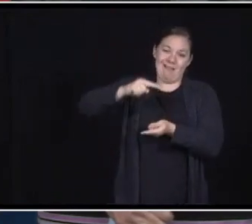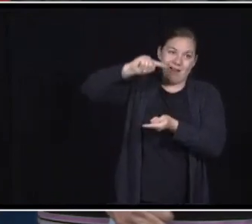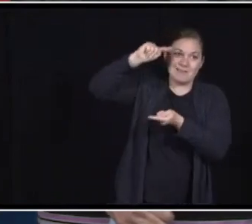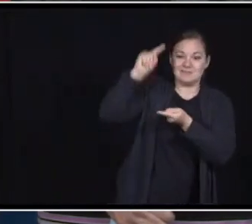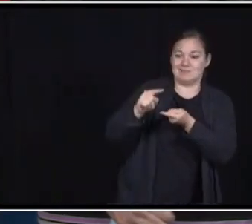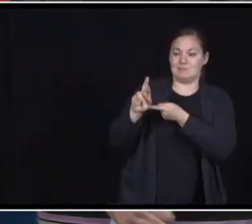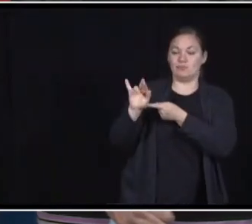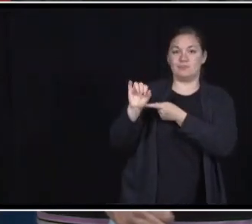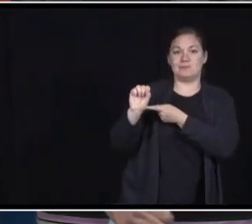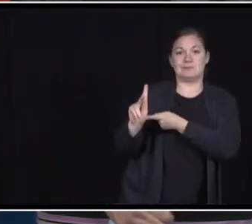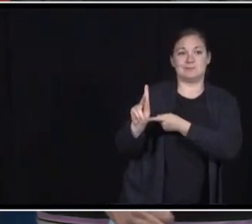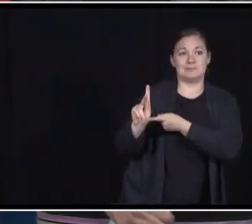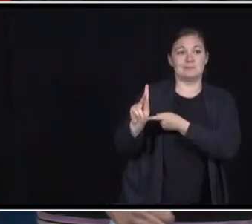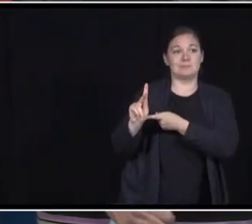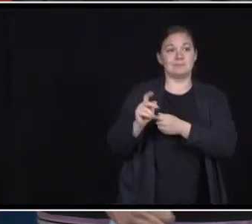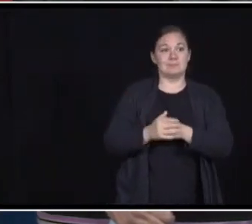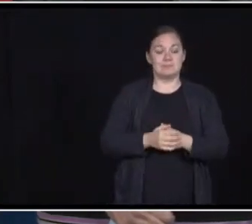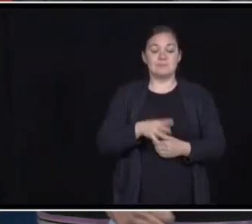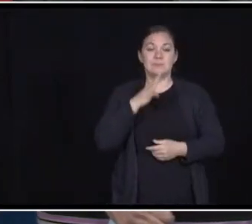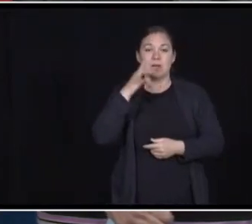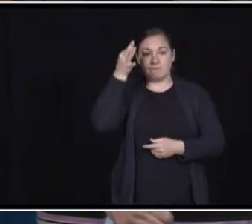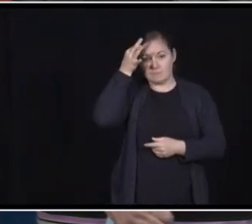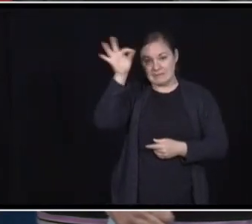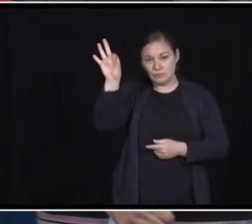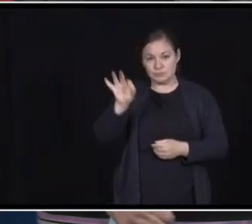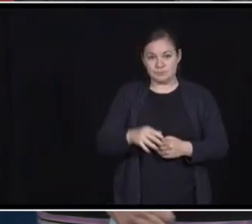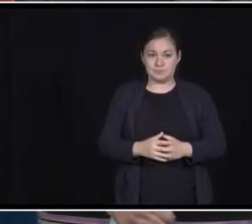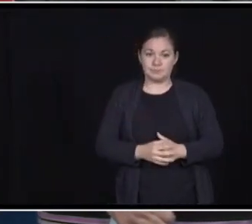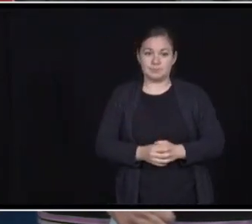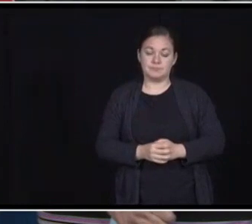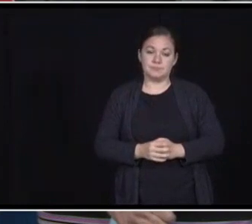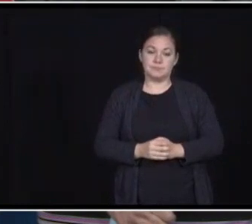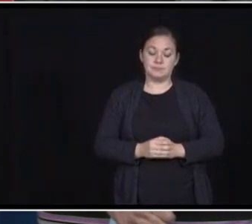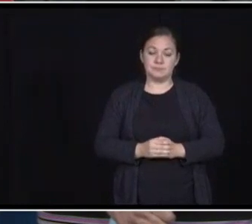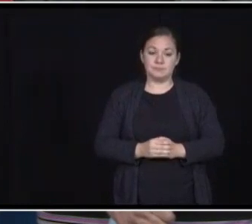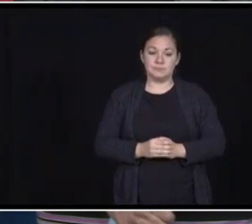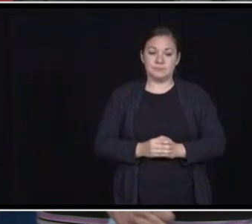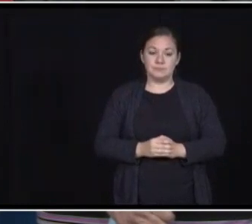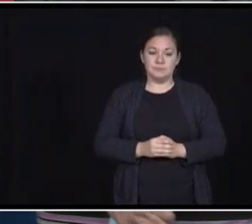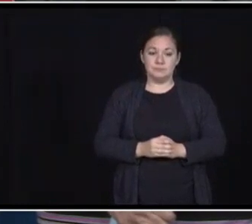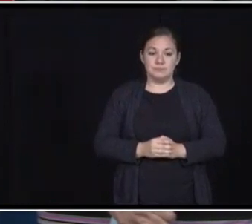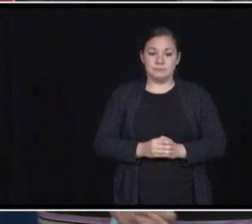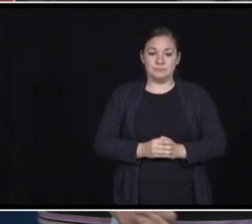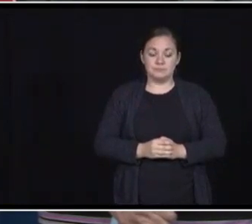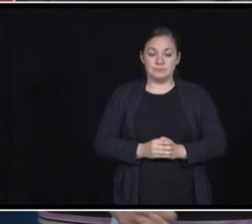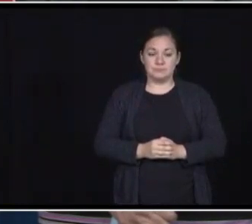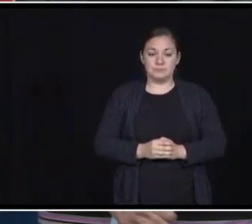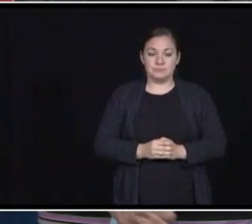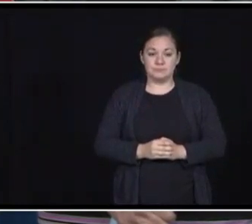investing an additional $35 million to protect schools in higher risk committees of Toronto, Peel, Ottawa and York region.